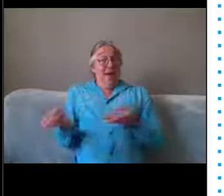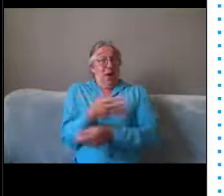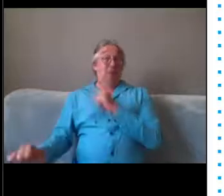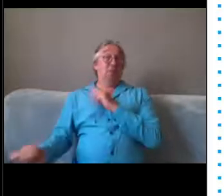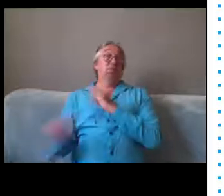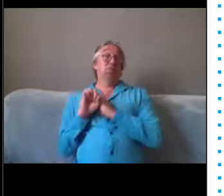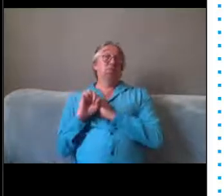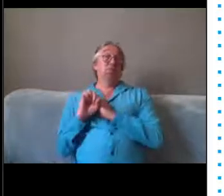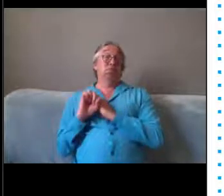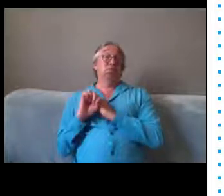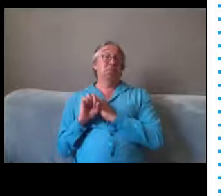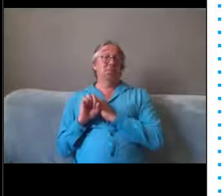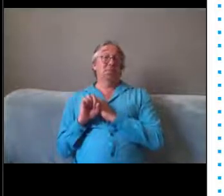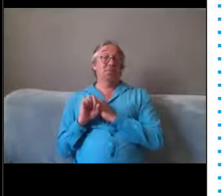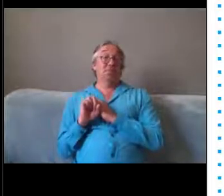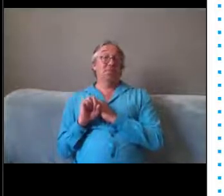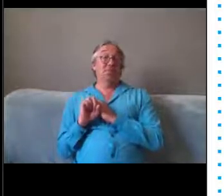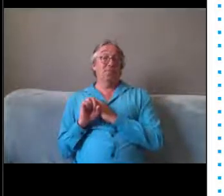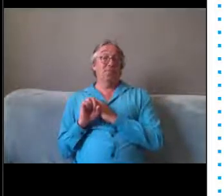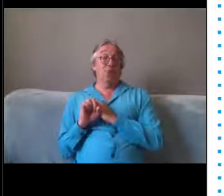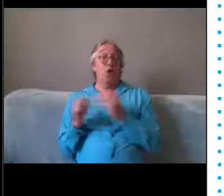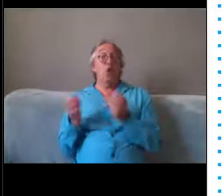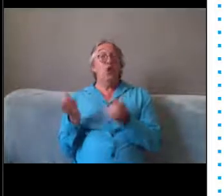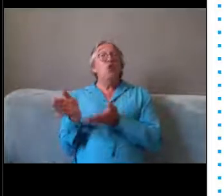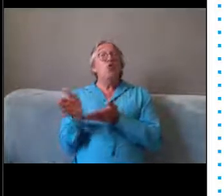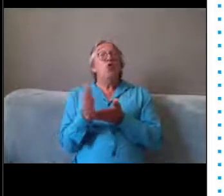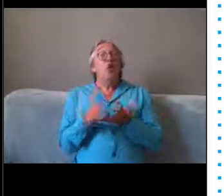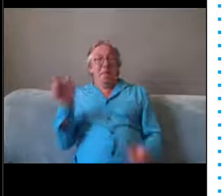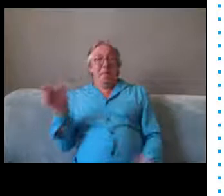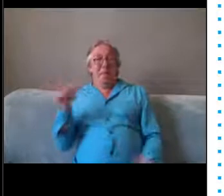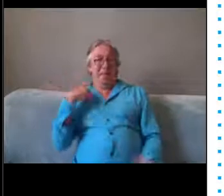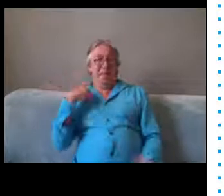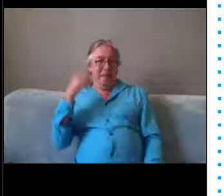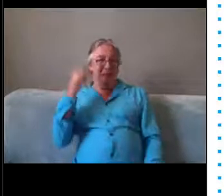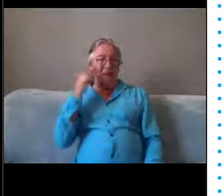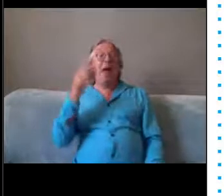that we're also talking about inclusion and diversity a lot.